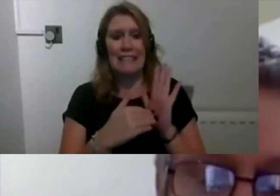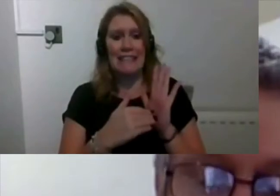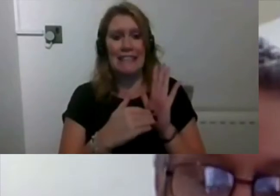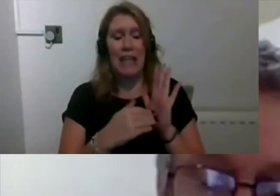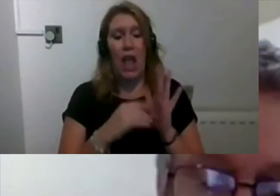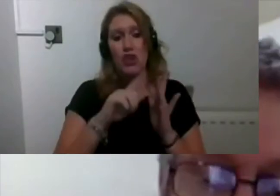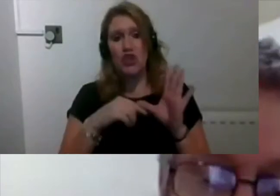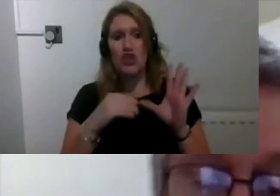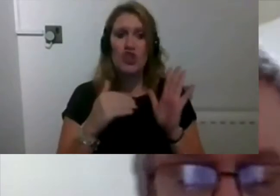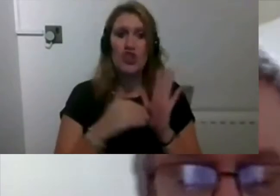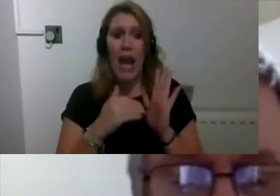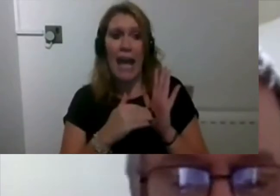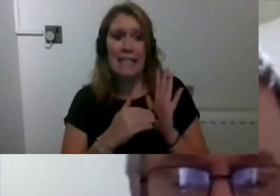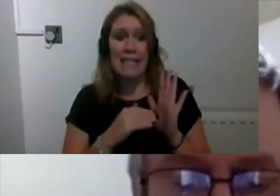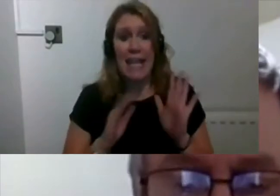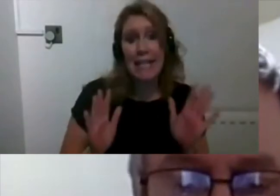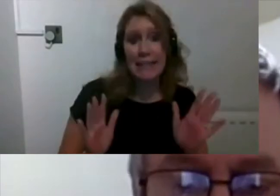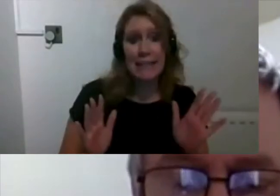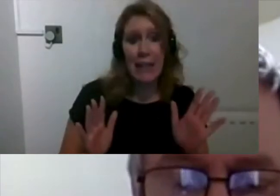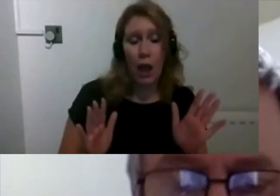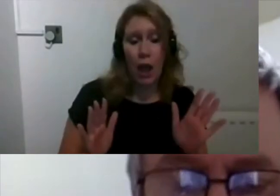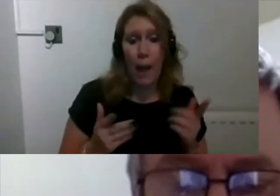Jazz is my all,